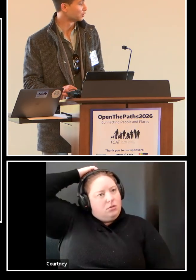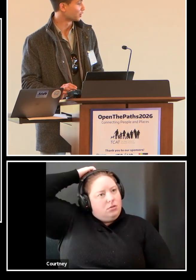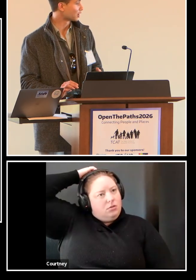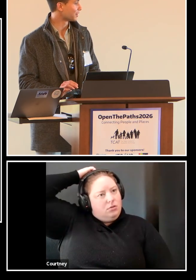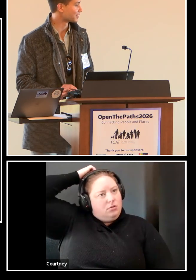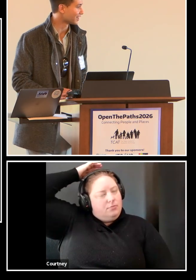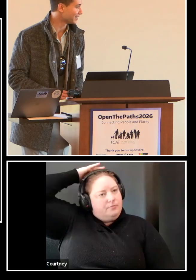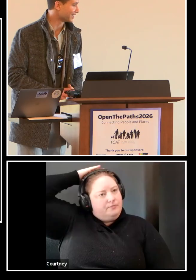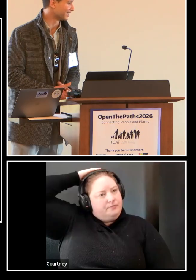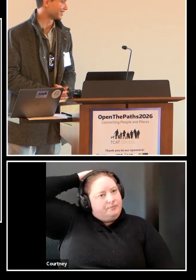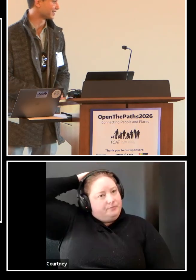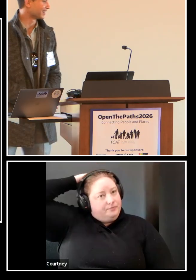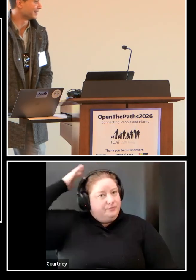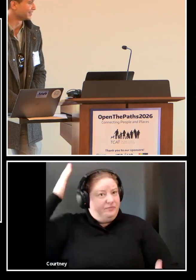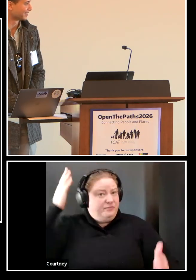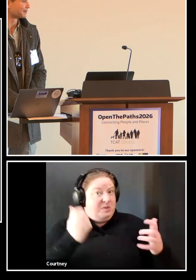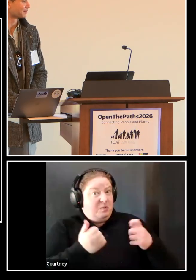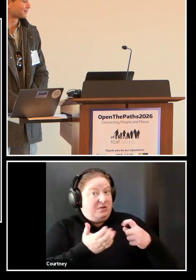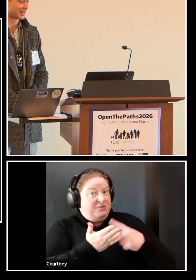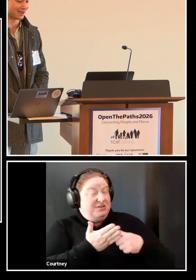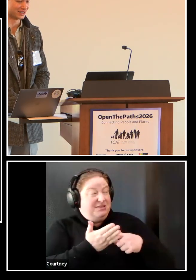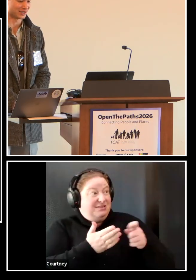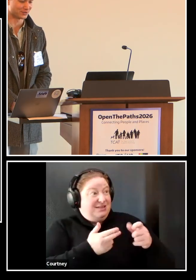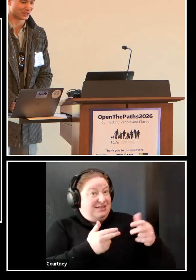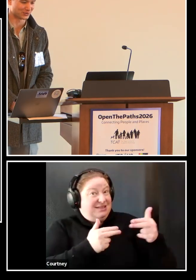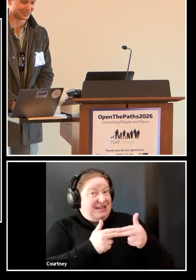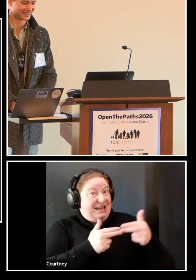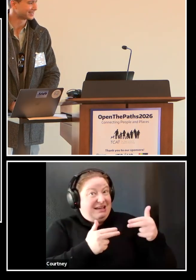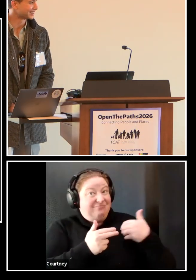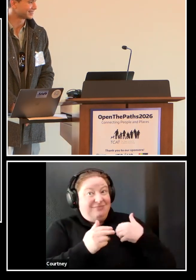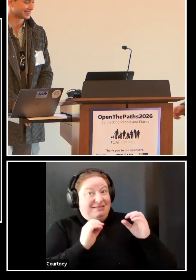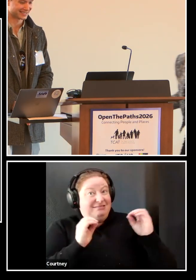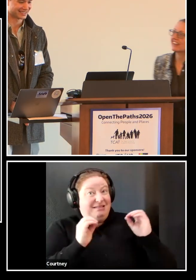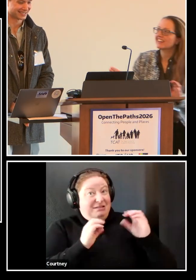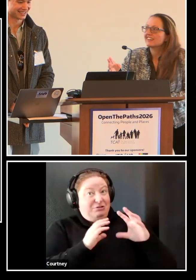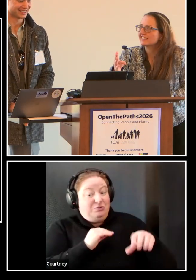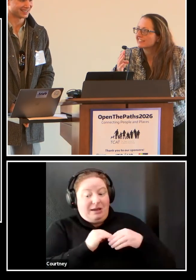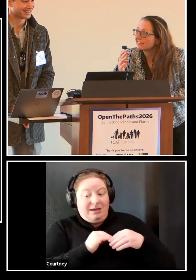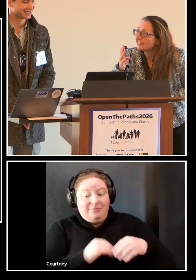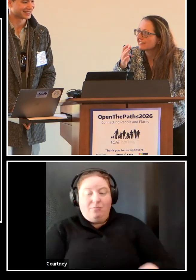Do you want to talk about this slide? I I didn't have anything for this one. Okay. So,